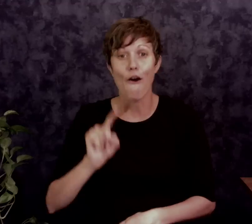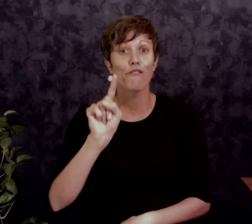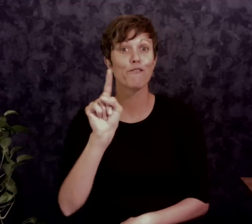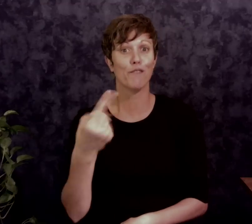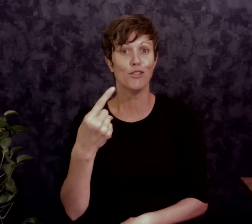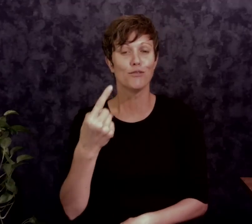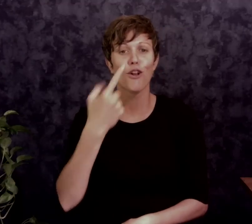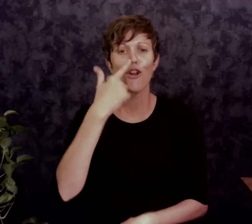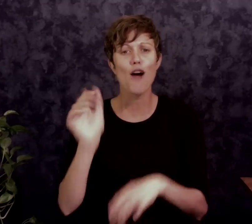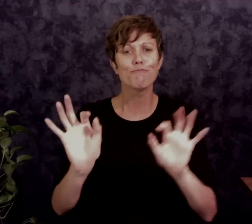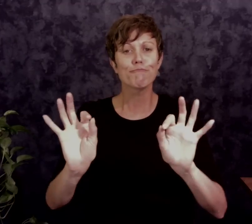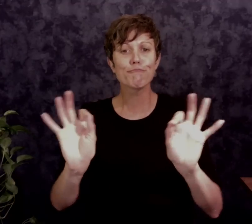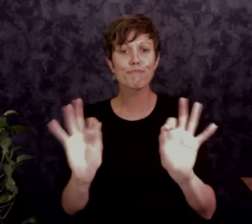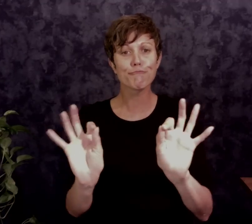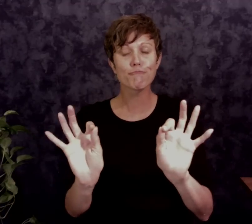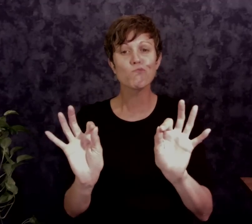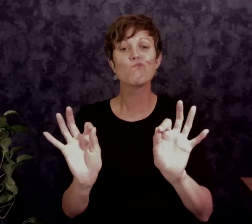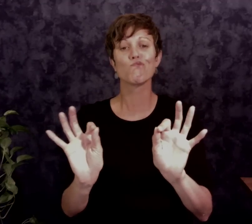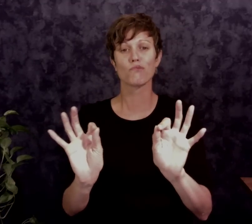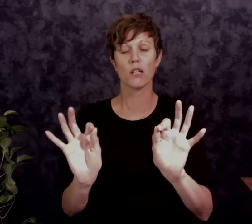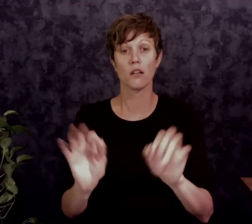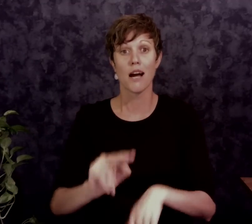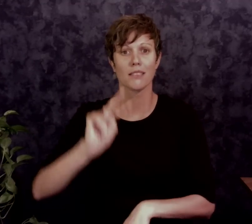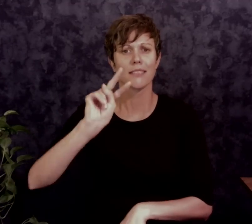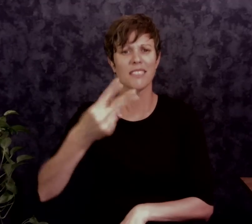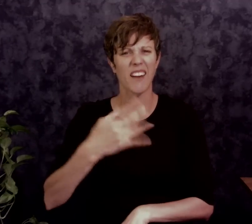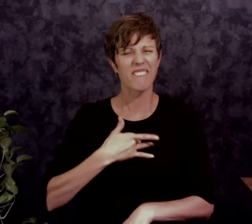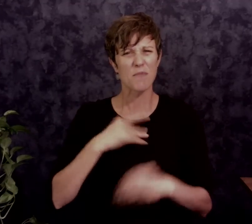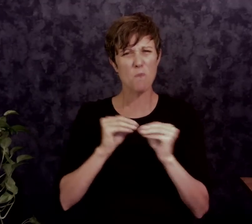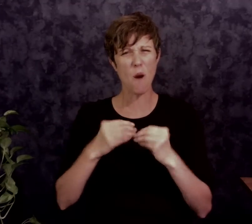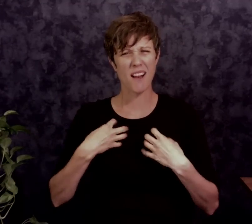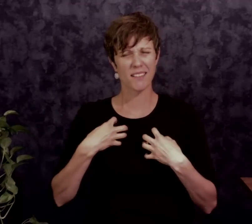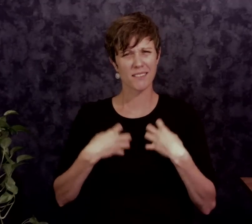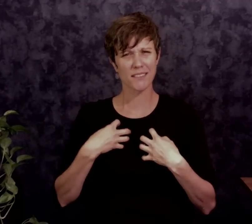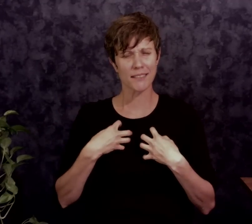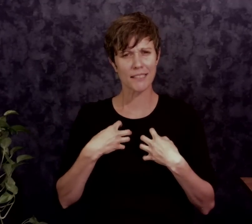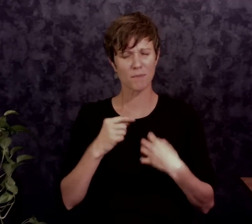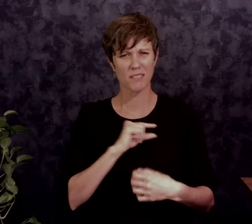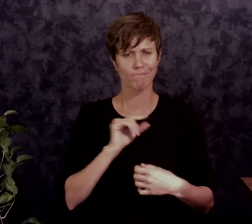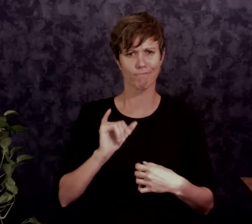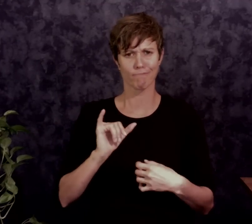In the first example, it may seem like no big deal. In the second example, it may feel uncomfortable or shameful.